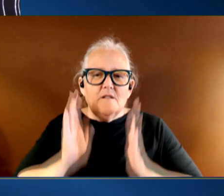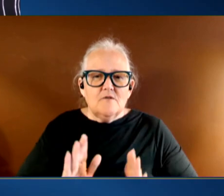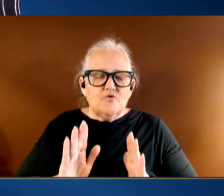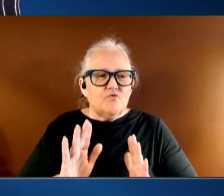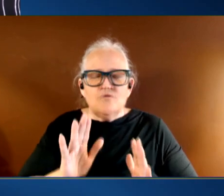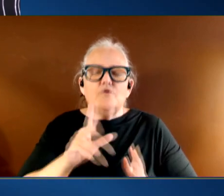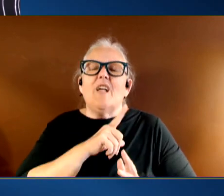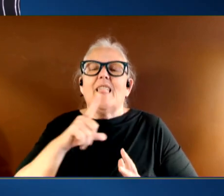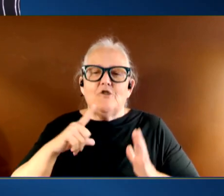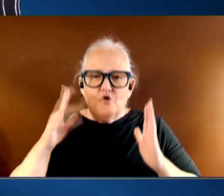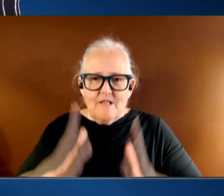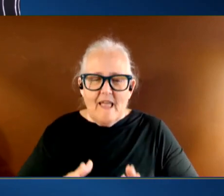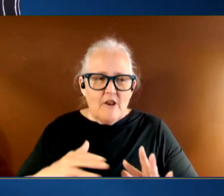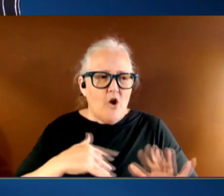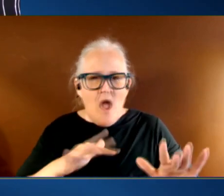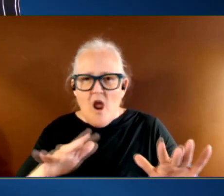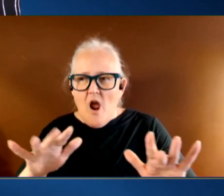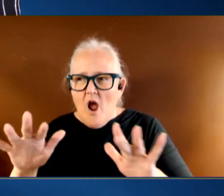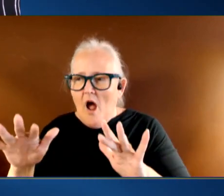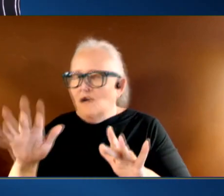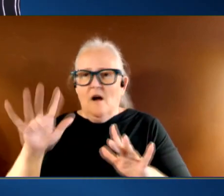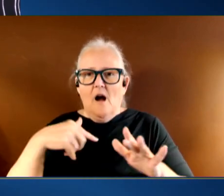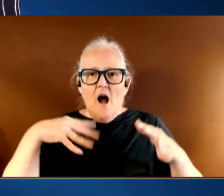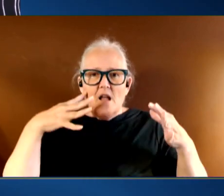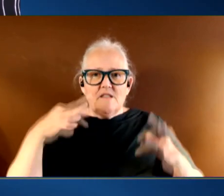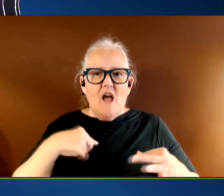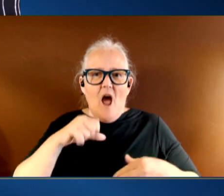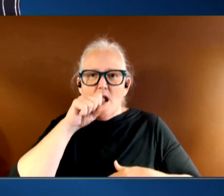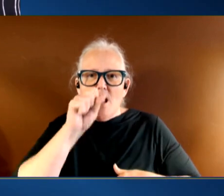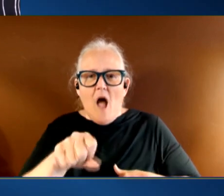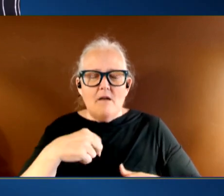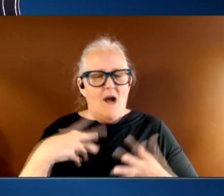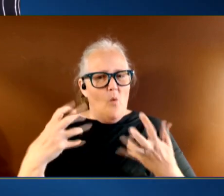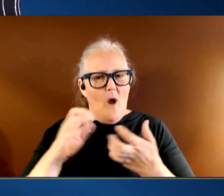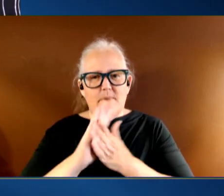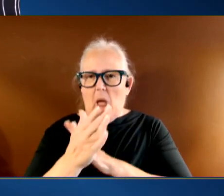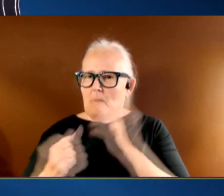I love this, you know what I mean? If I can help anybody learn about sickle cell,